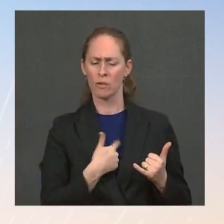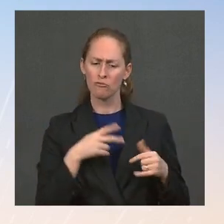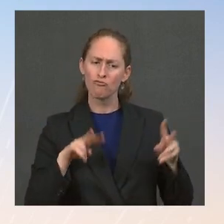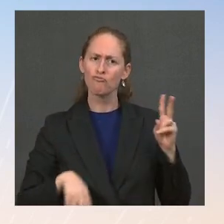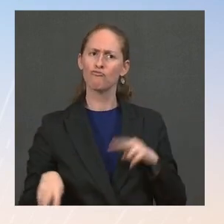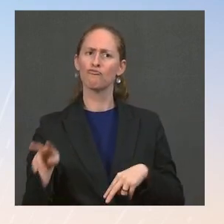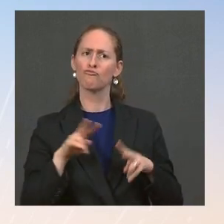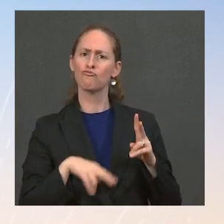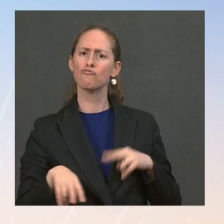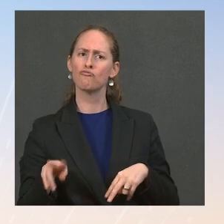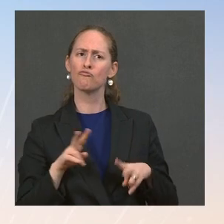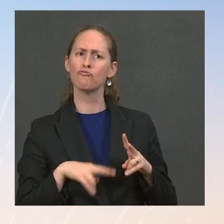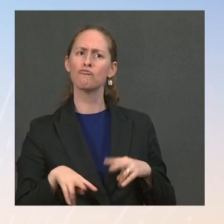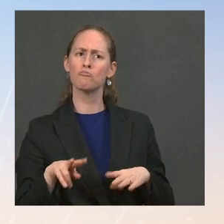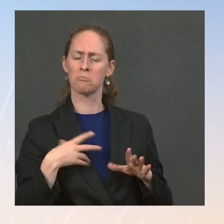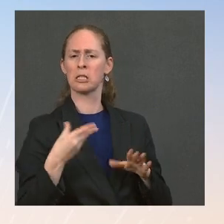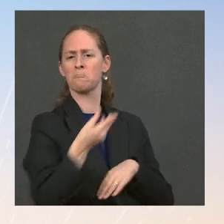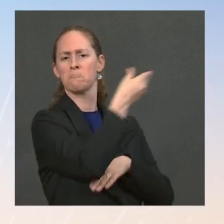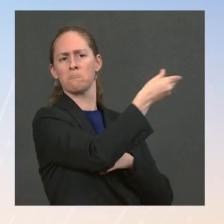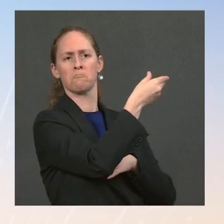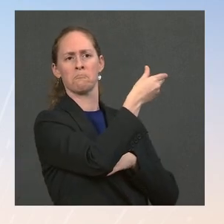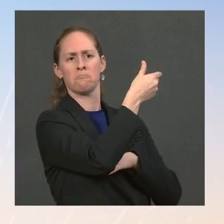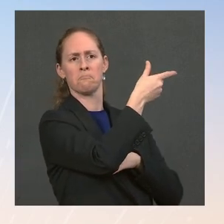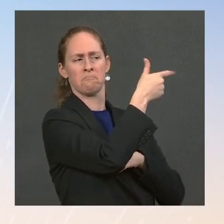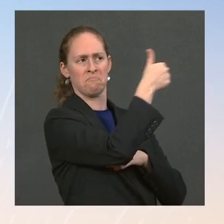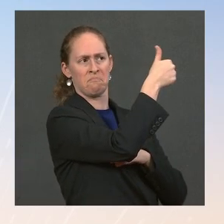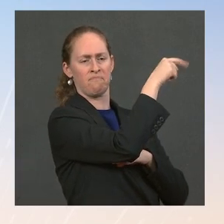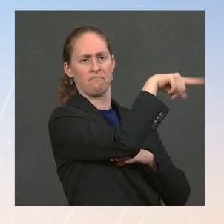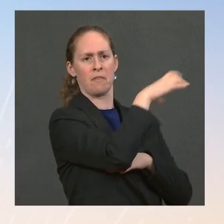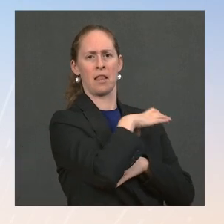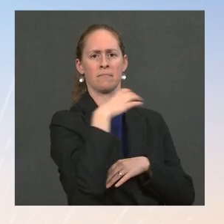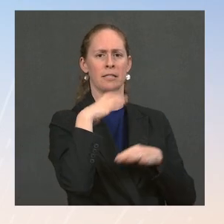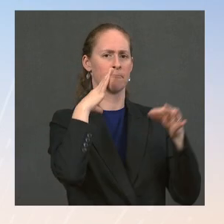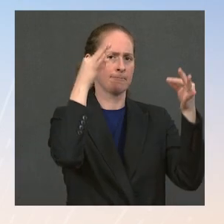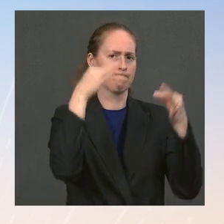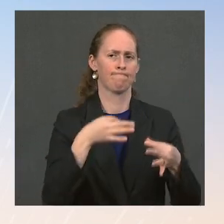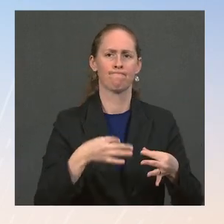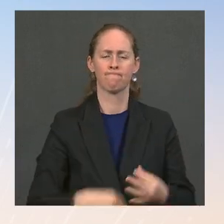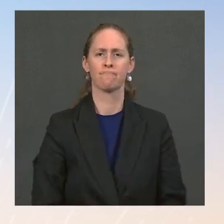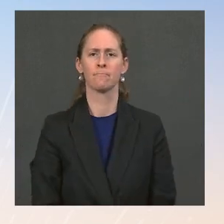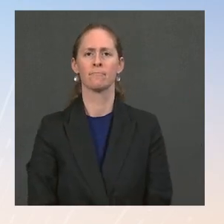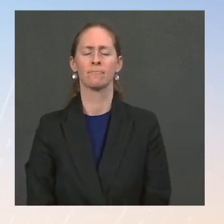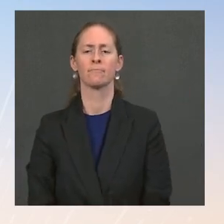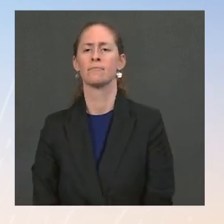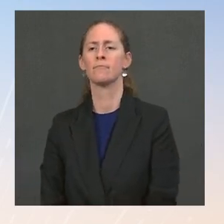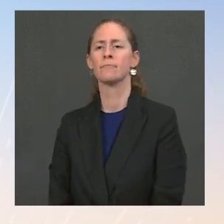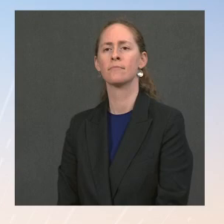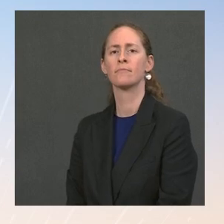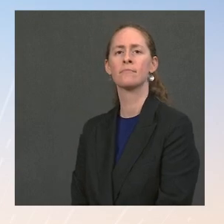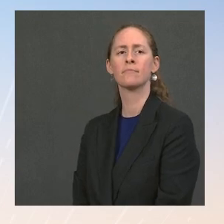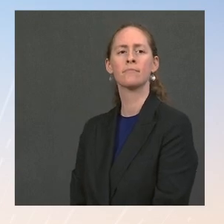The Press: But more specifically, in terms of what the White House is saying, you can't grant it -- can't exert executive privilege over -- is it phone records, visitor logs?